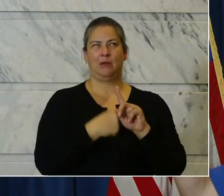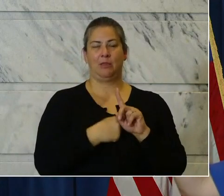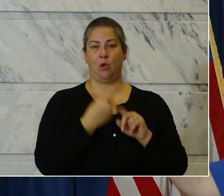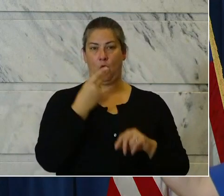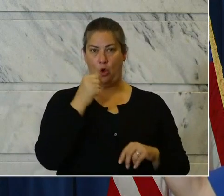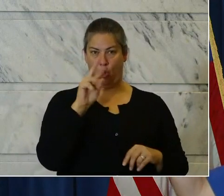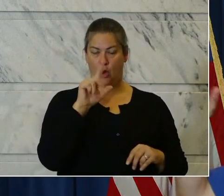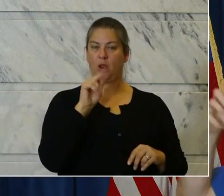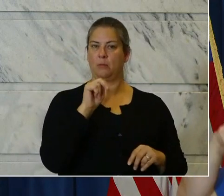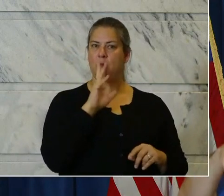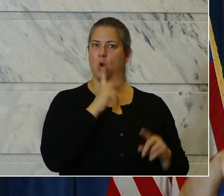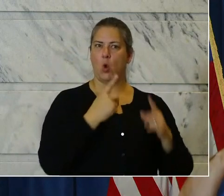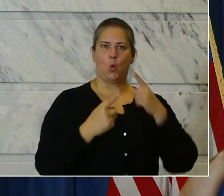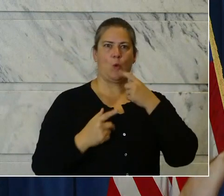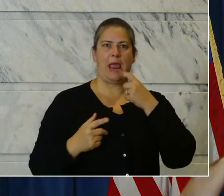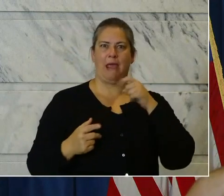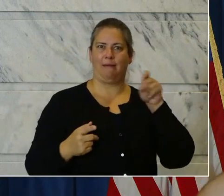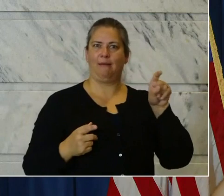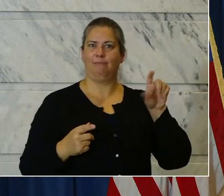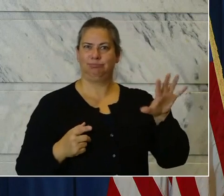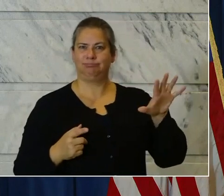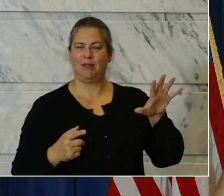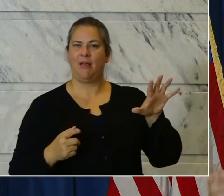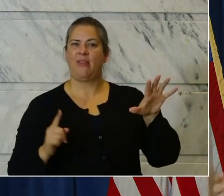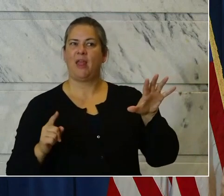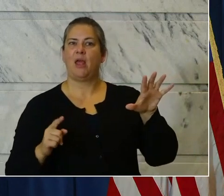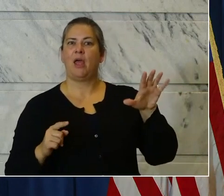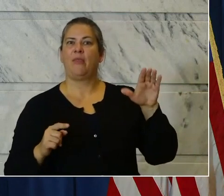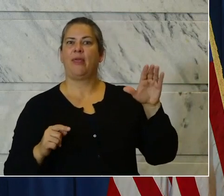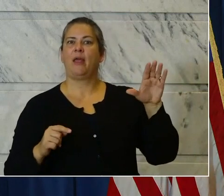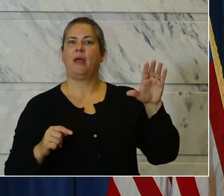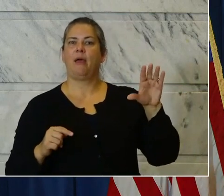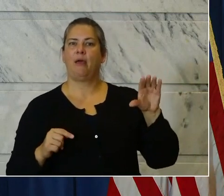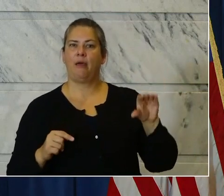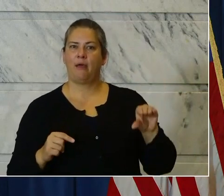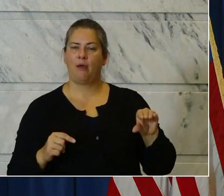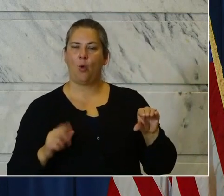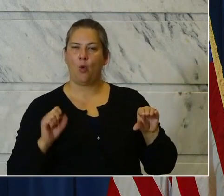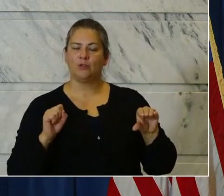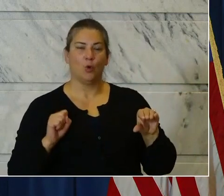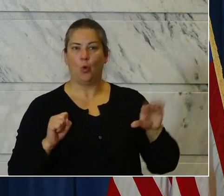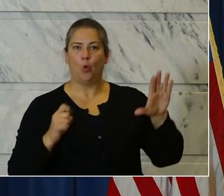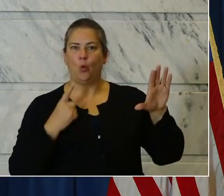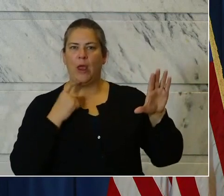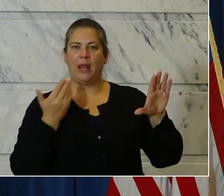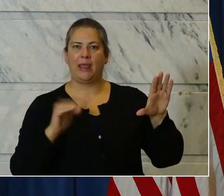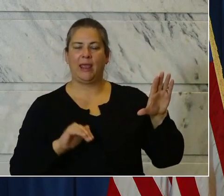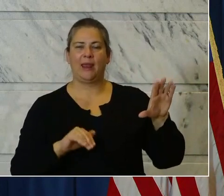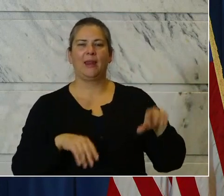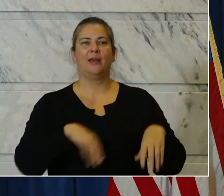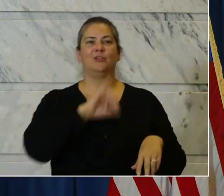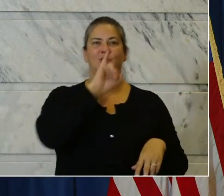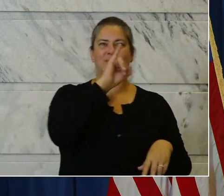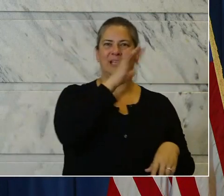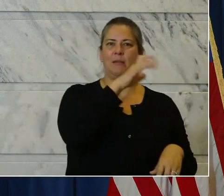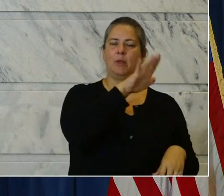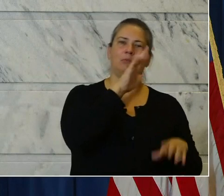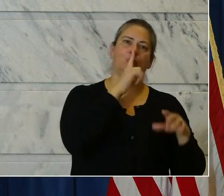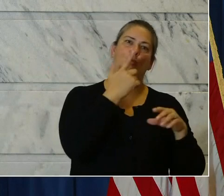OUR RURAL COUNTIES AND THAT'S FAIRLY NEW I'M WHAT WE SEE AS IF WOULD'VE BEEN DOING THE- MAP